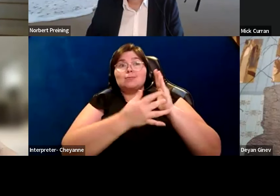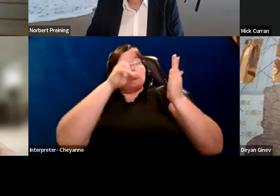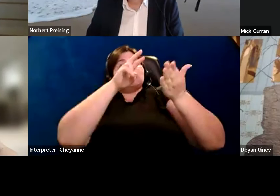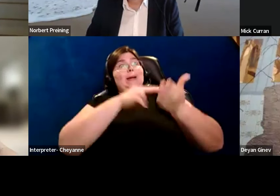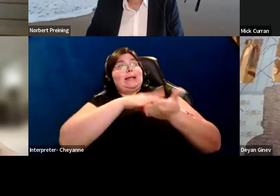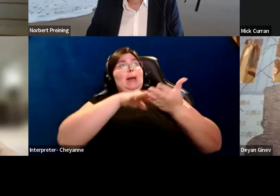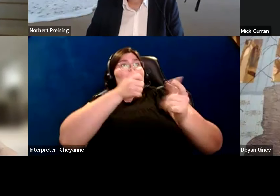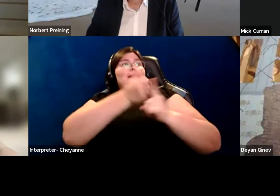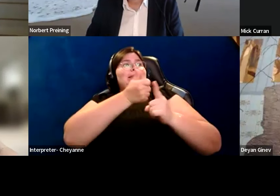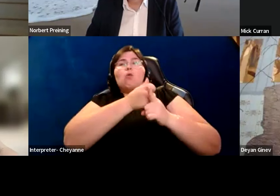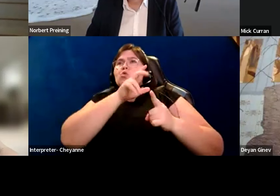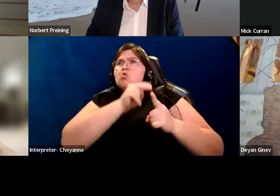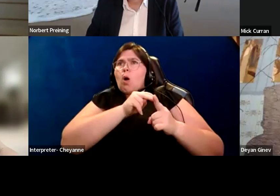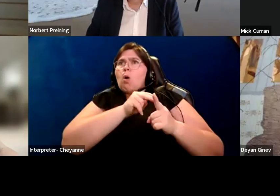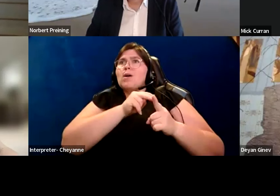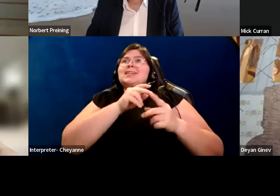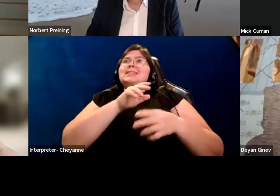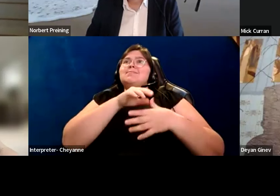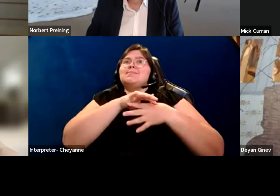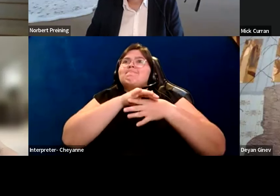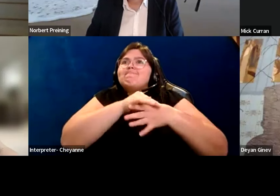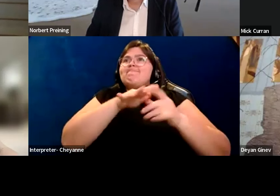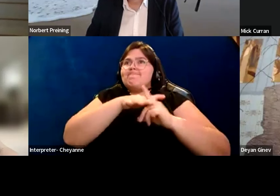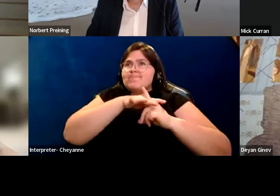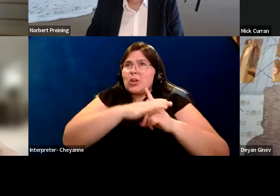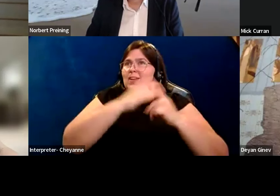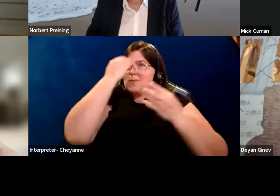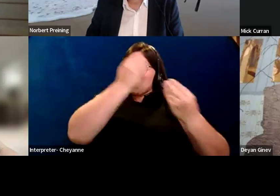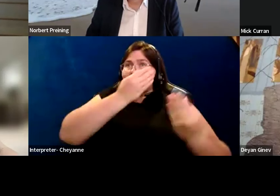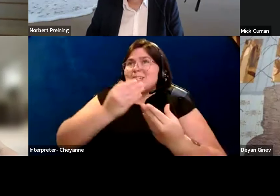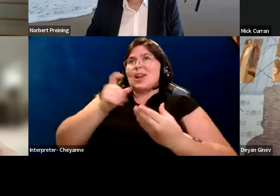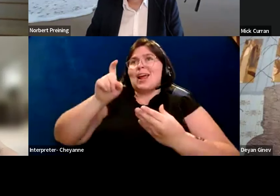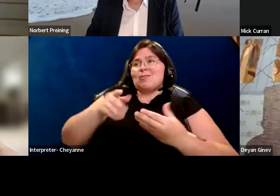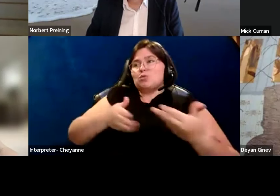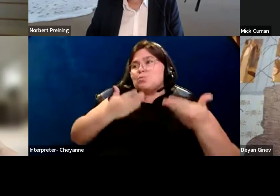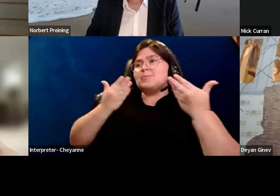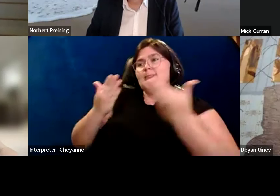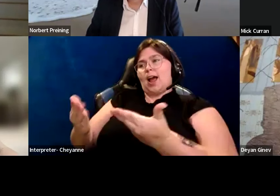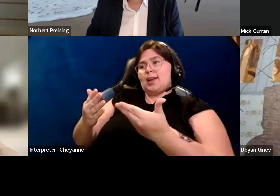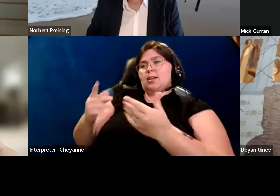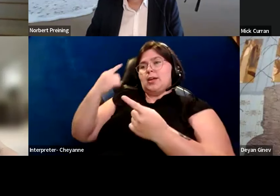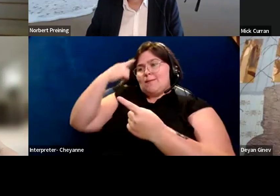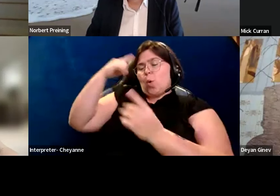say, rich semantic information out of this information or out of these documents. And that's why it's important.